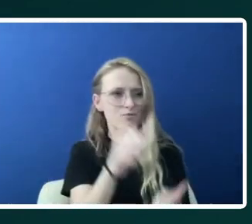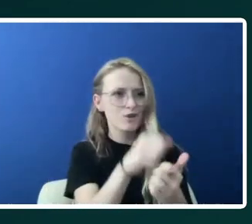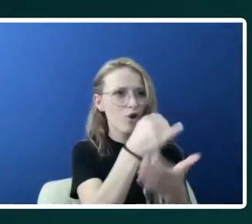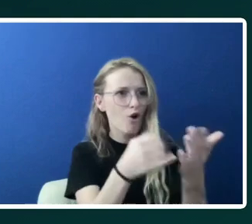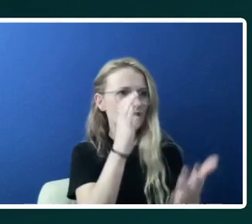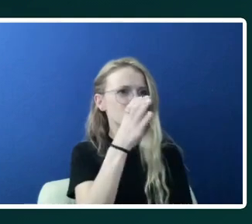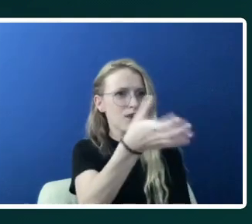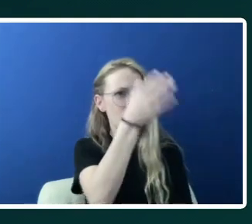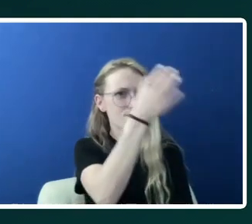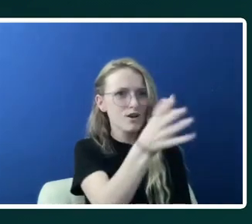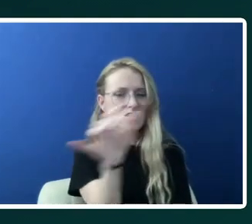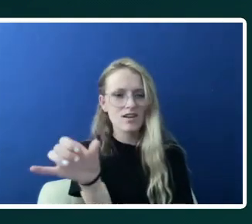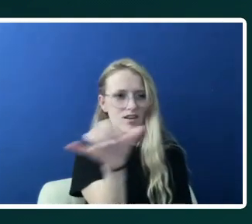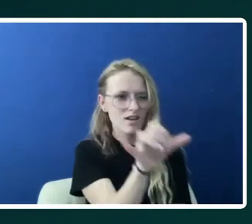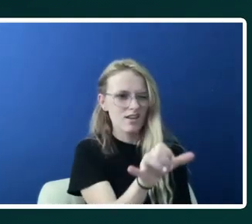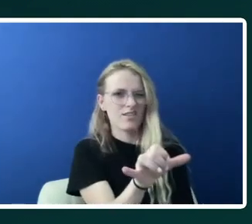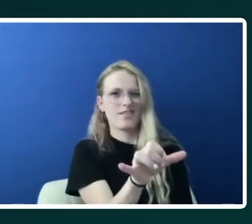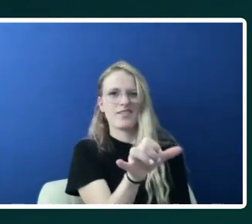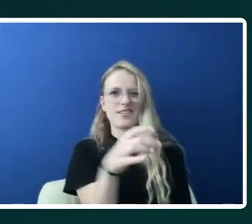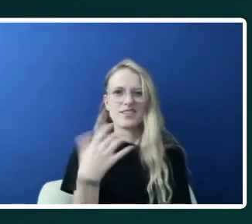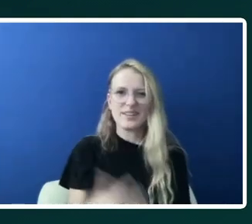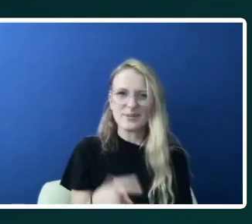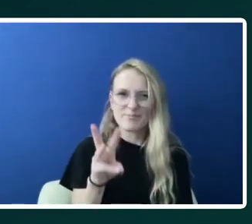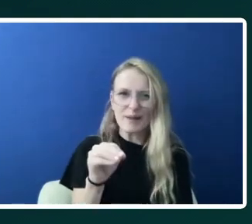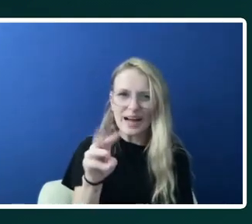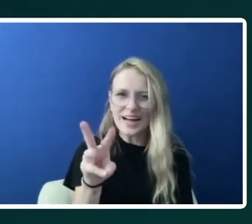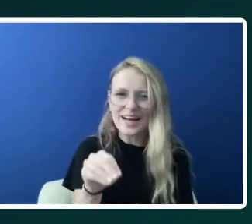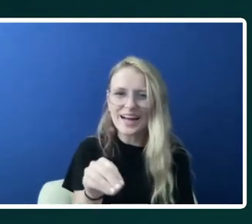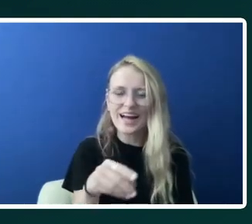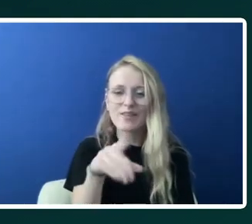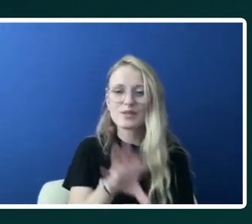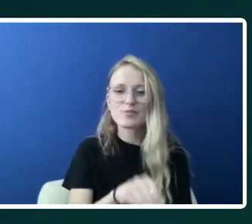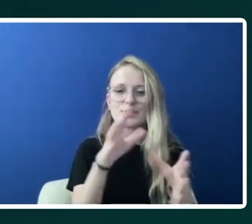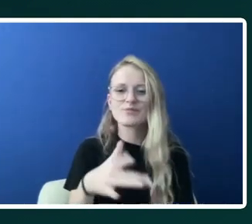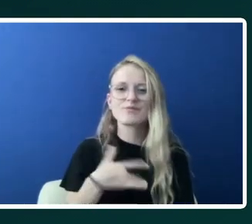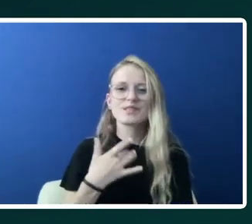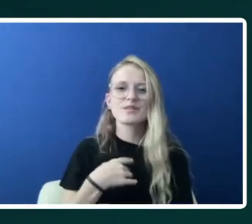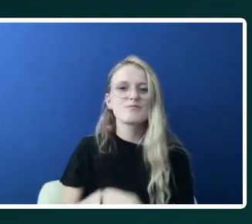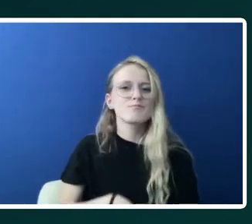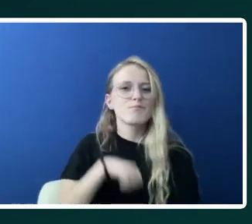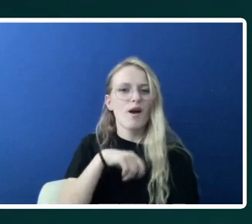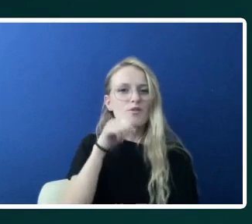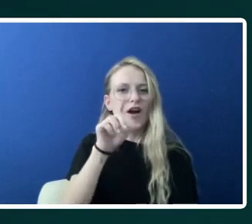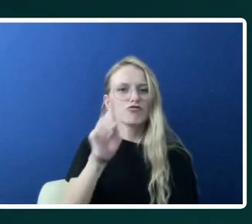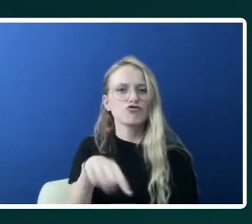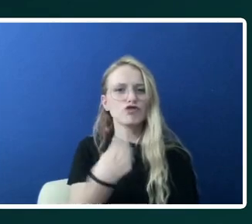was uncanny. This participant seemed so proud to not only be in the museum with her parents,